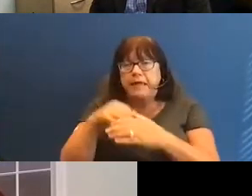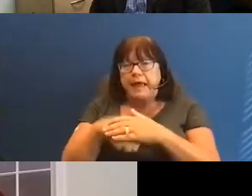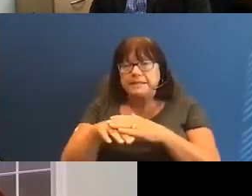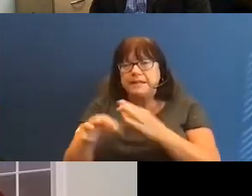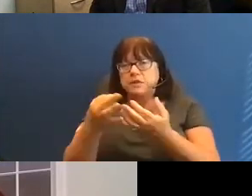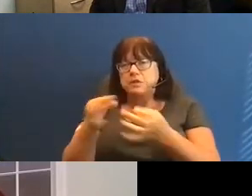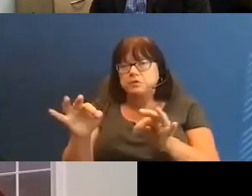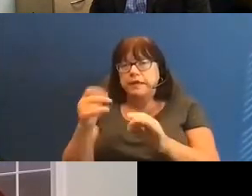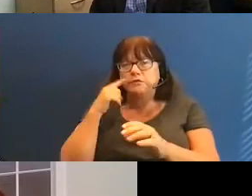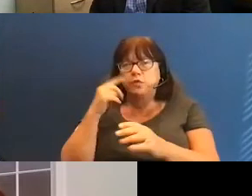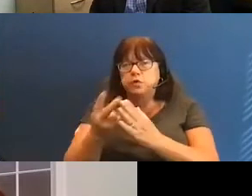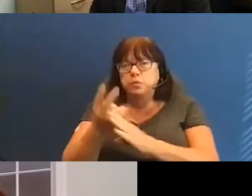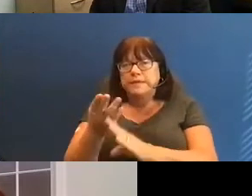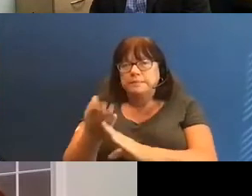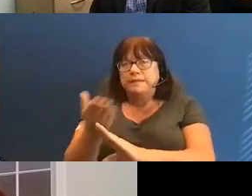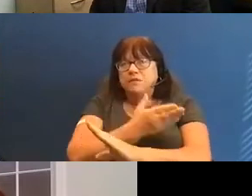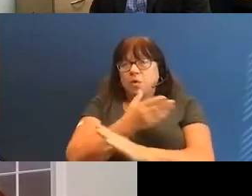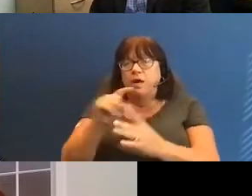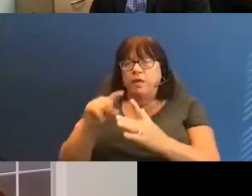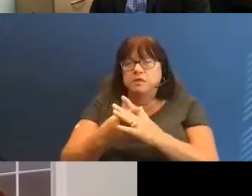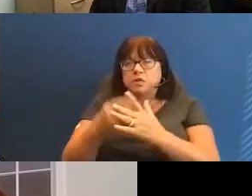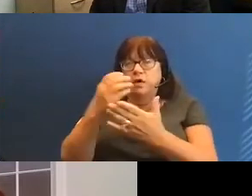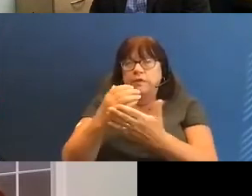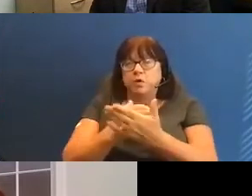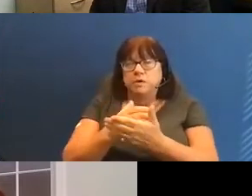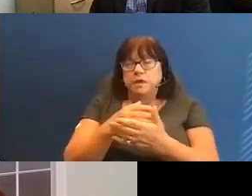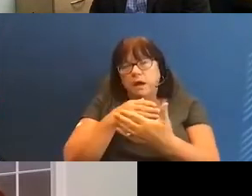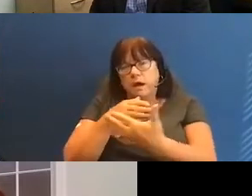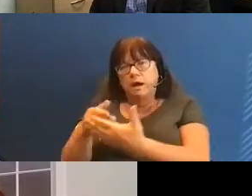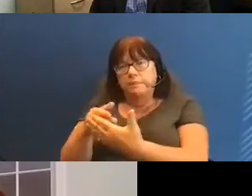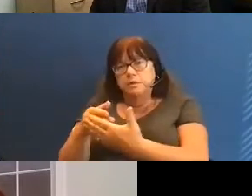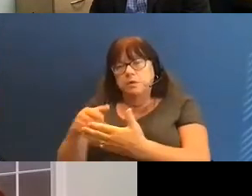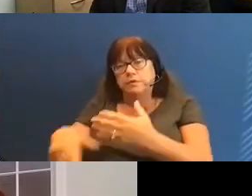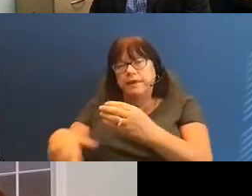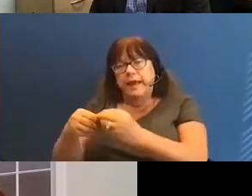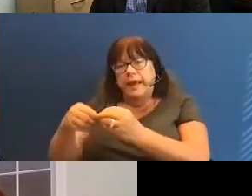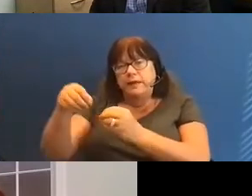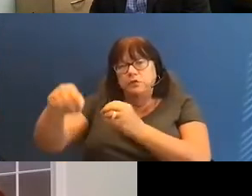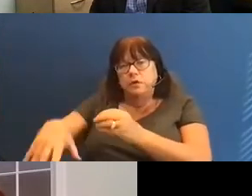the start date of the course, and then up to the add drop deadline, and then our charges automatically build to the students university account